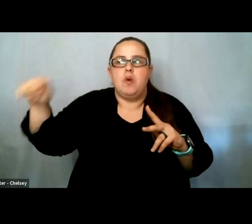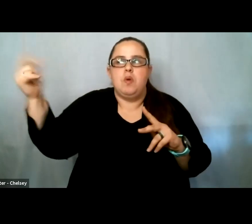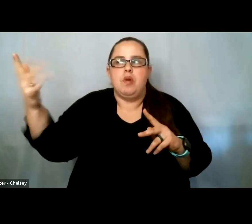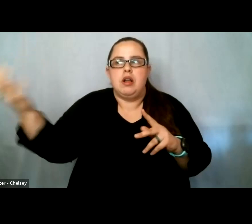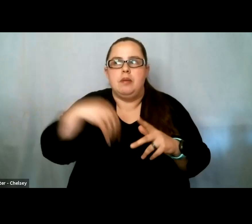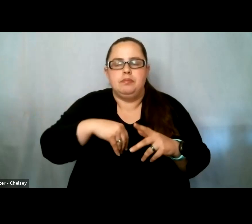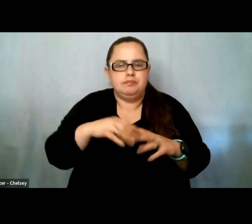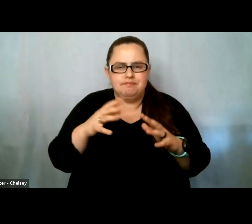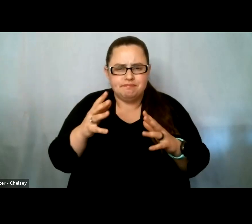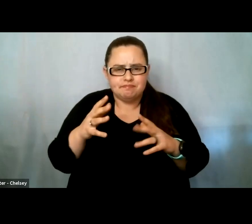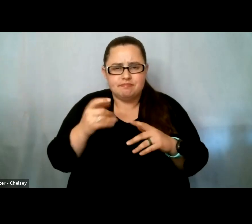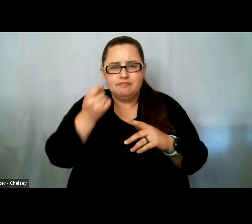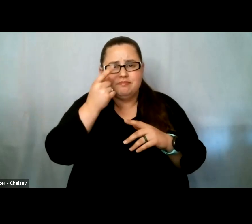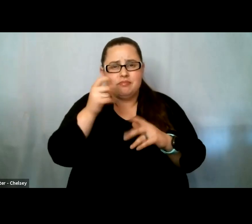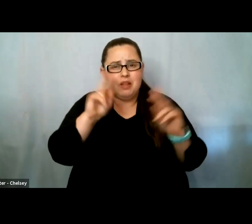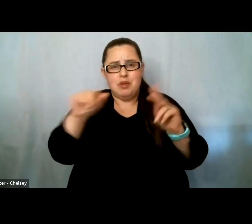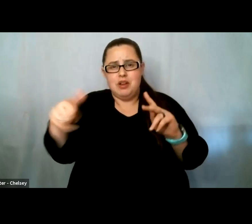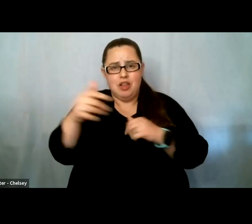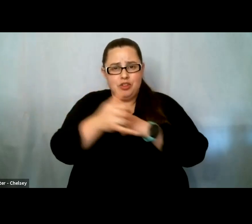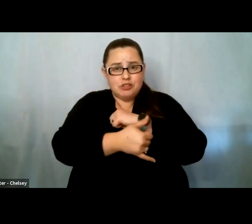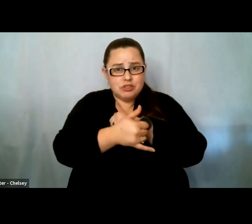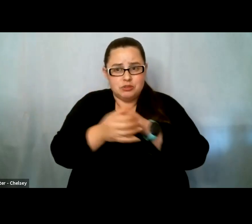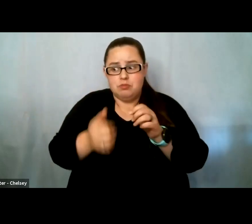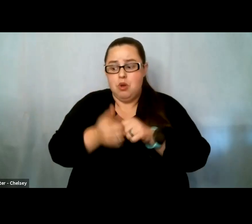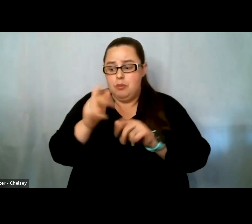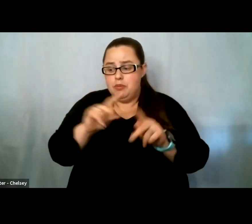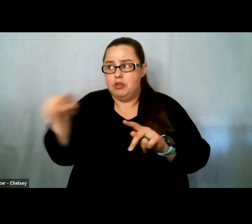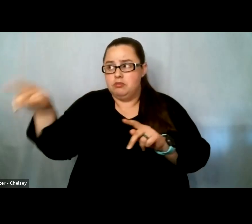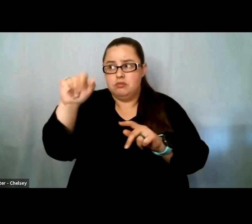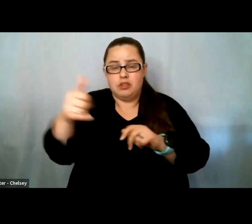in other countries, the vast majority of people in other countries would love to stay